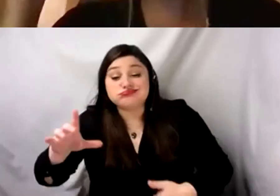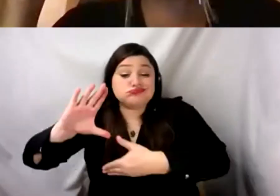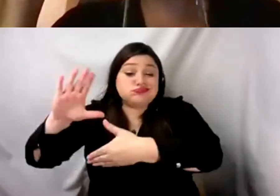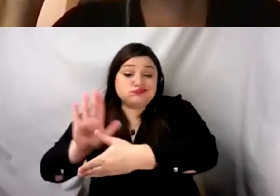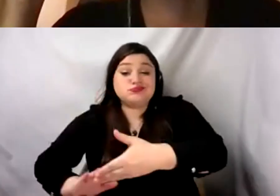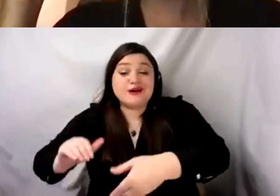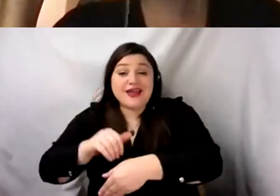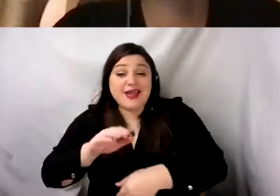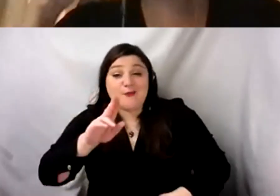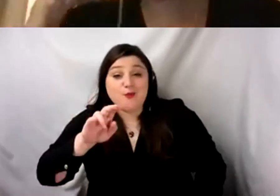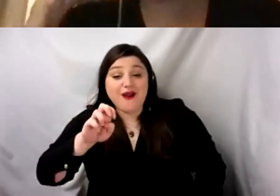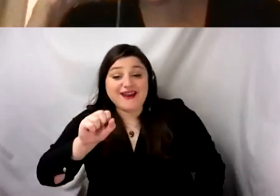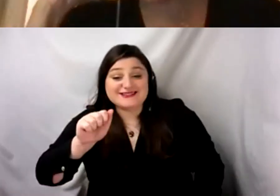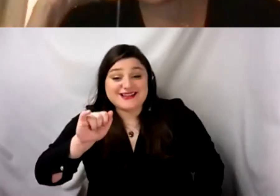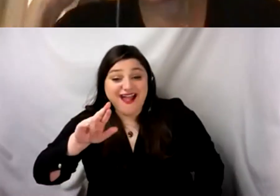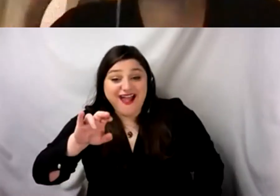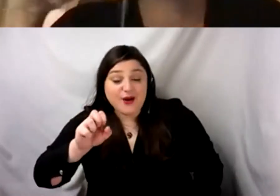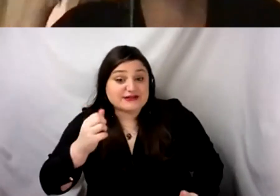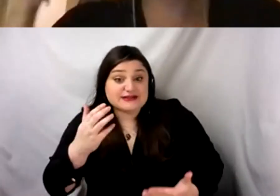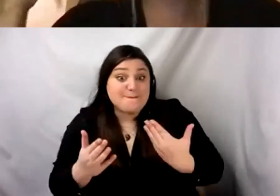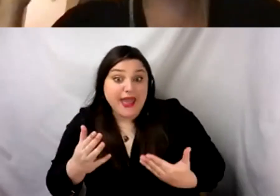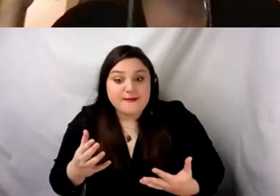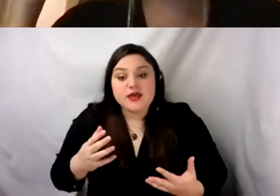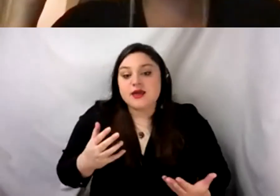not be thought of as a replacement